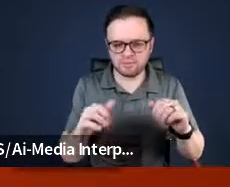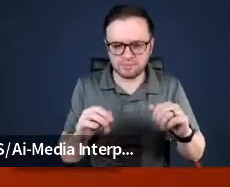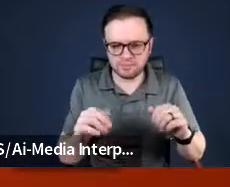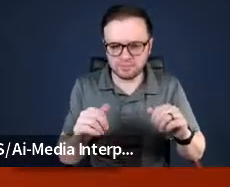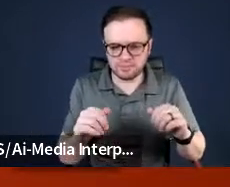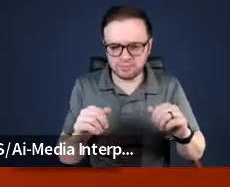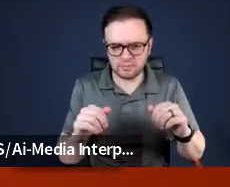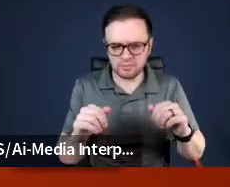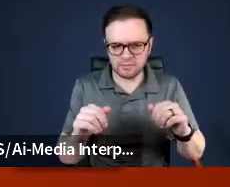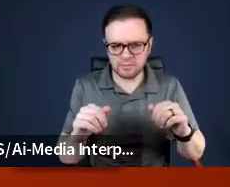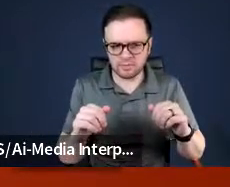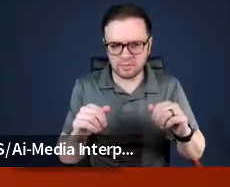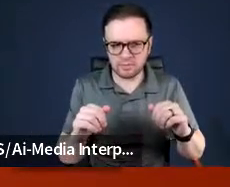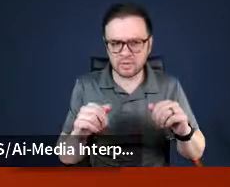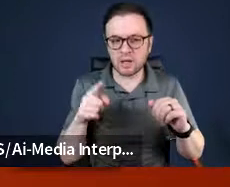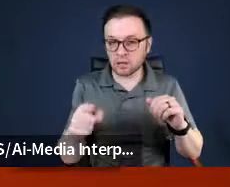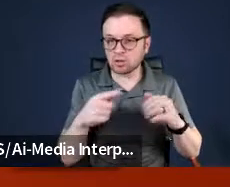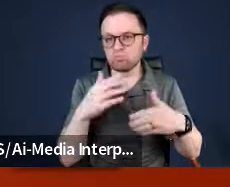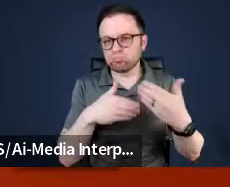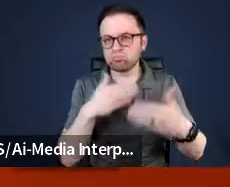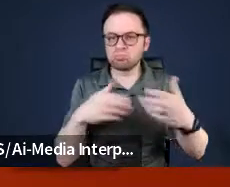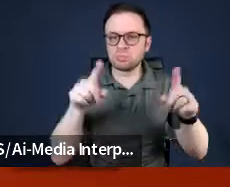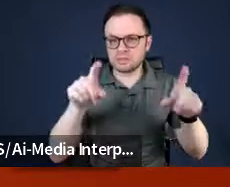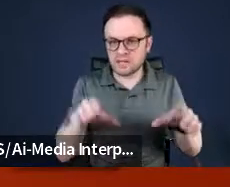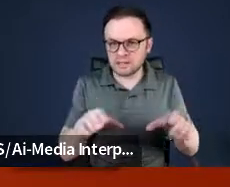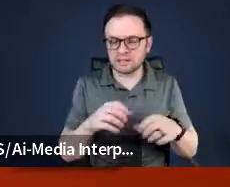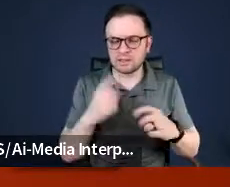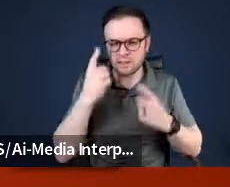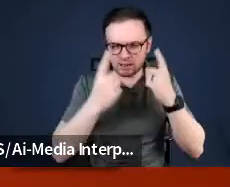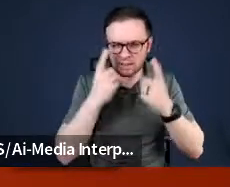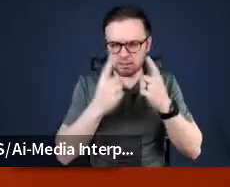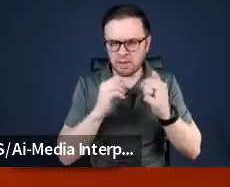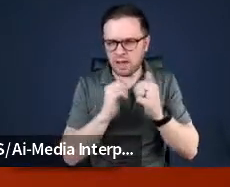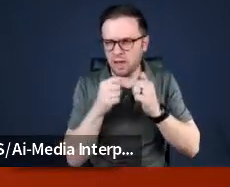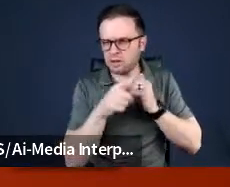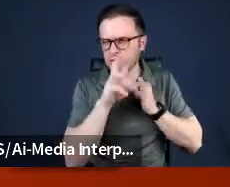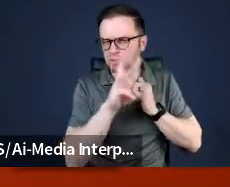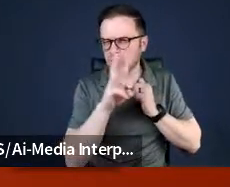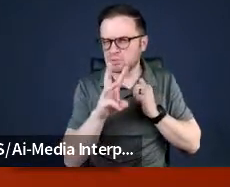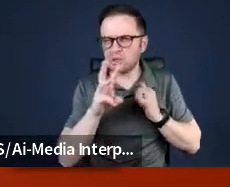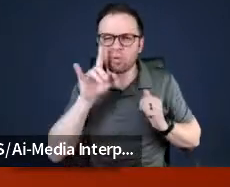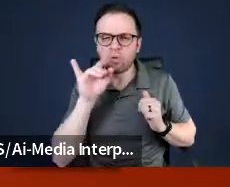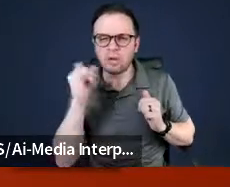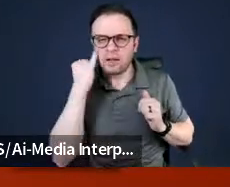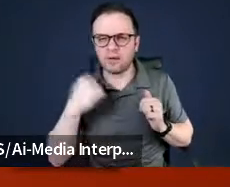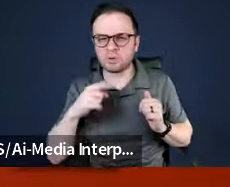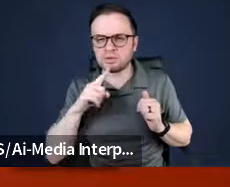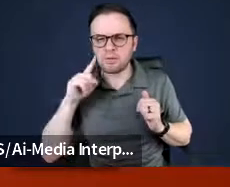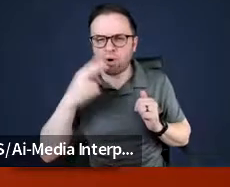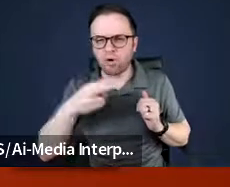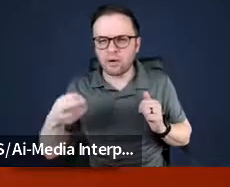and so on. As you go through testing, think about looking at how would this website